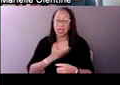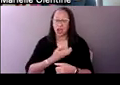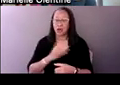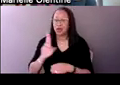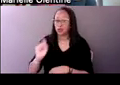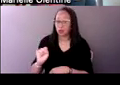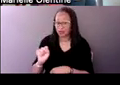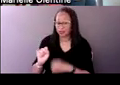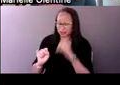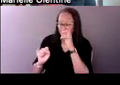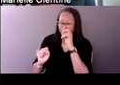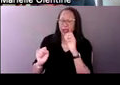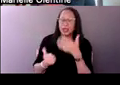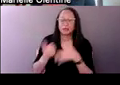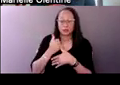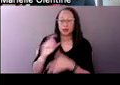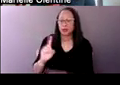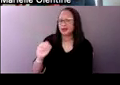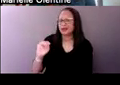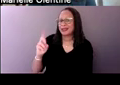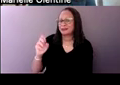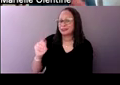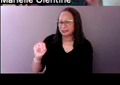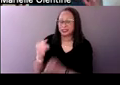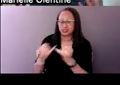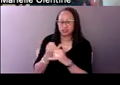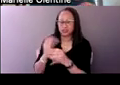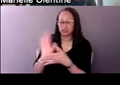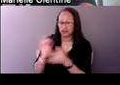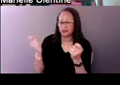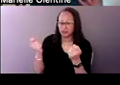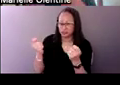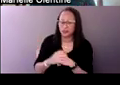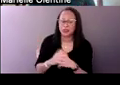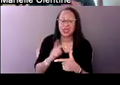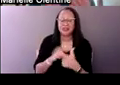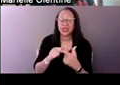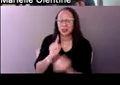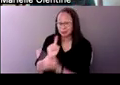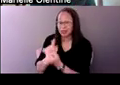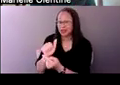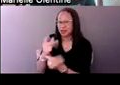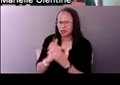IDFA about this and meeting the programmers.